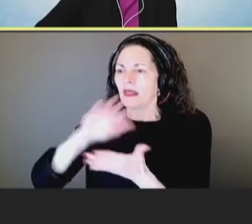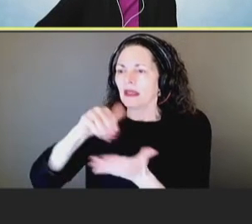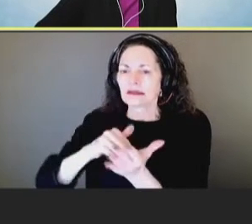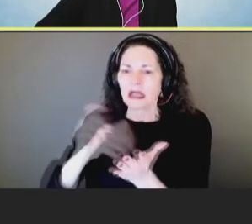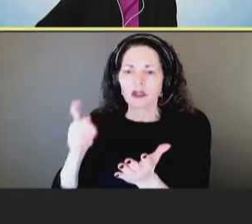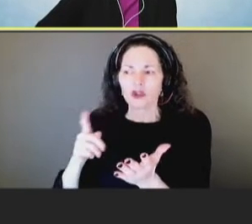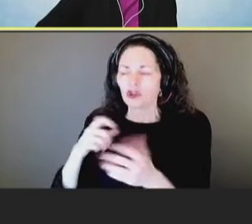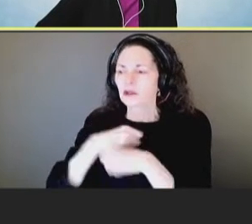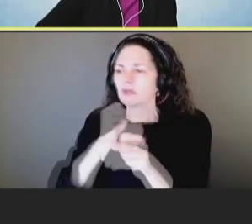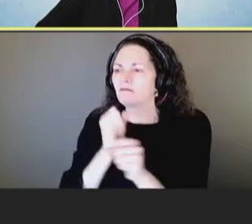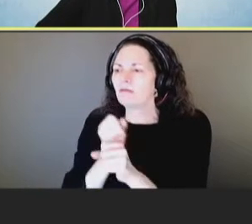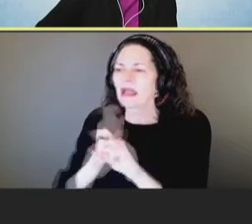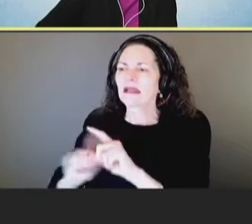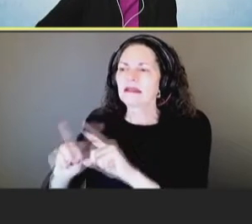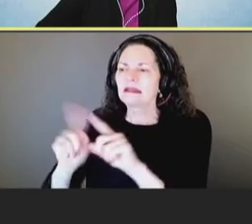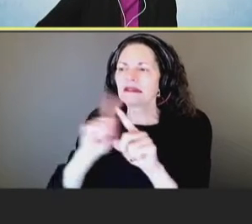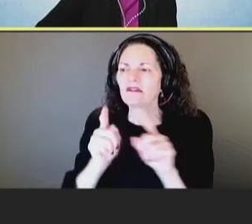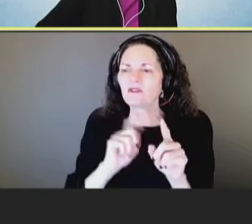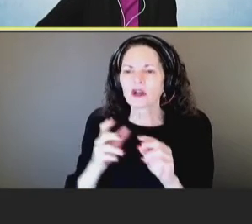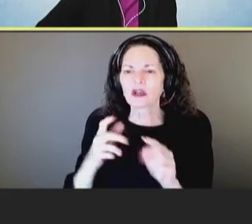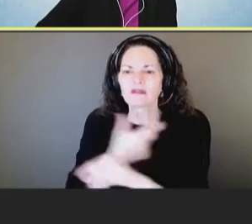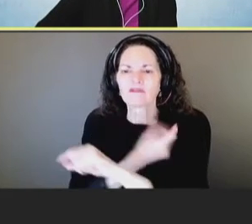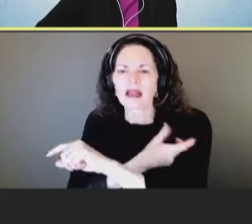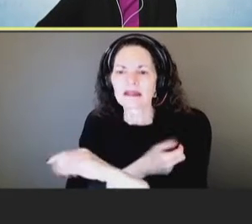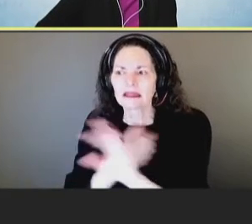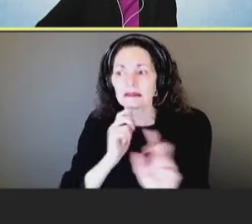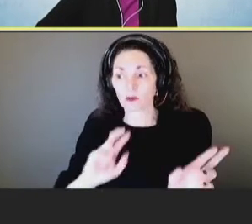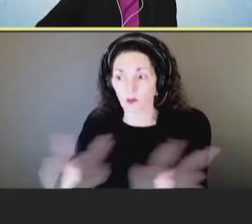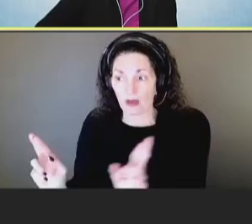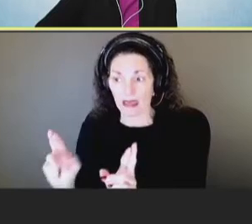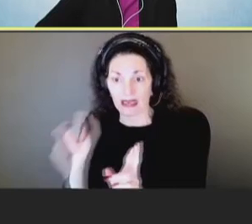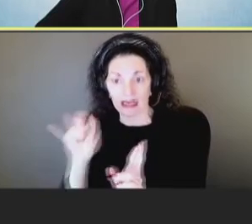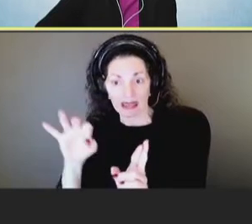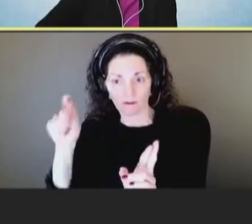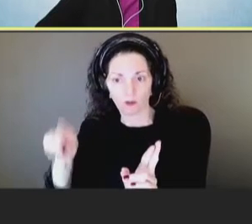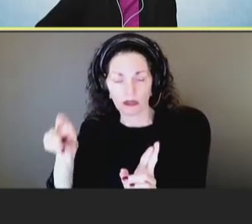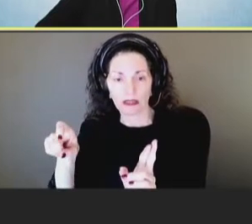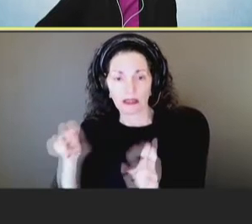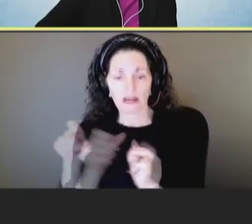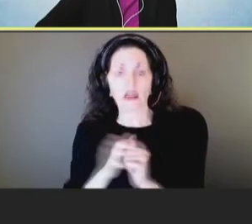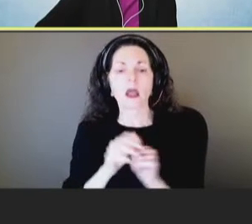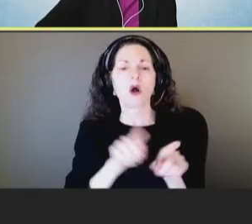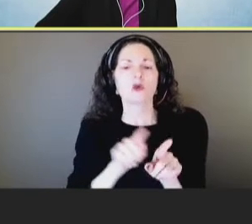the manufacturers have those available if needed. And likewise, the WHO Essential